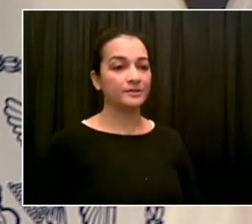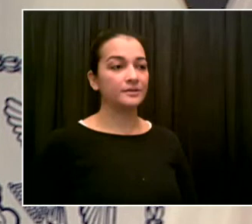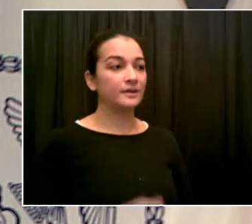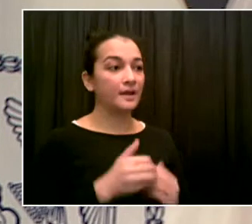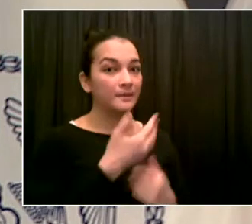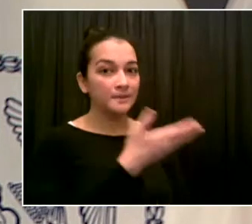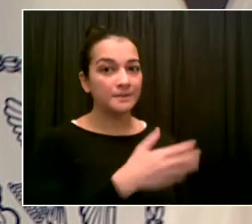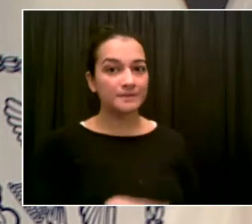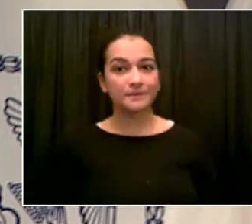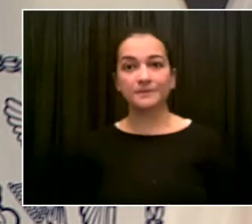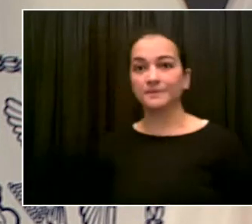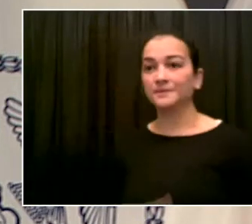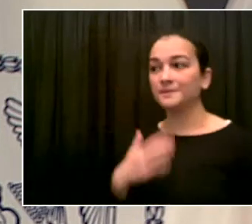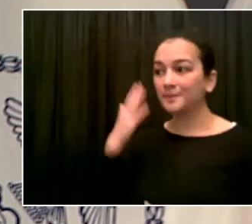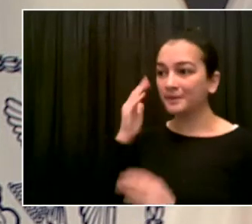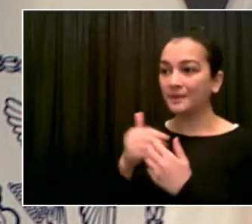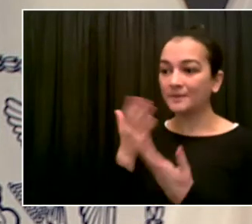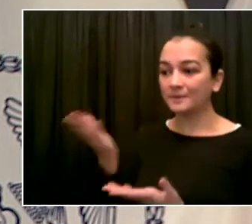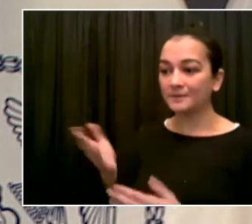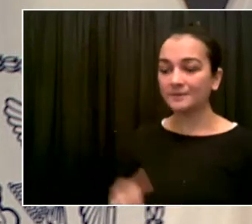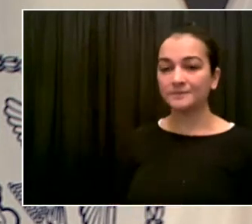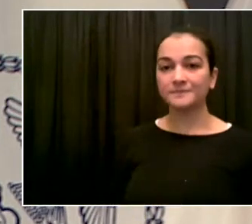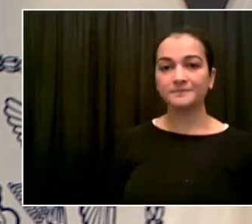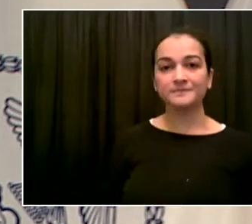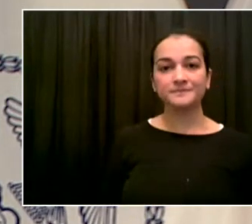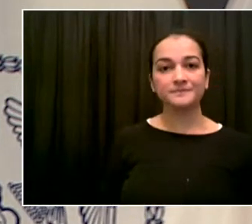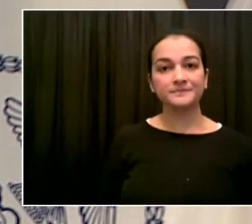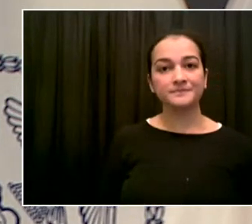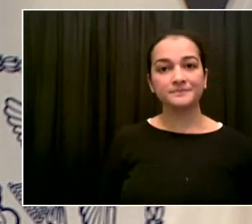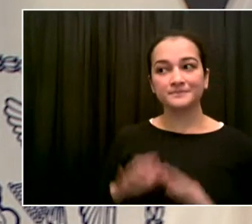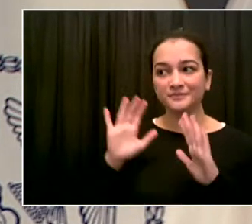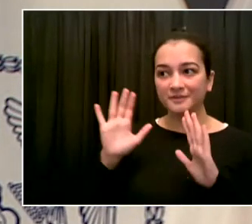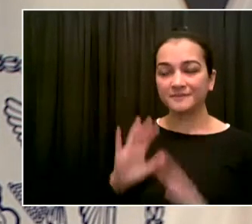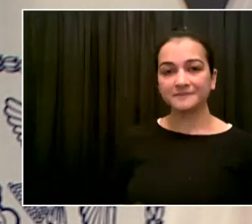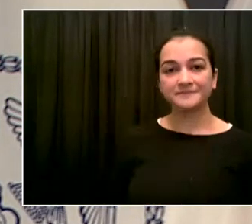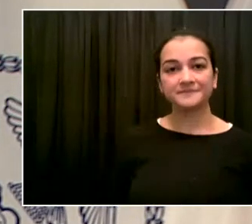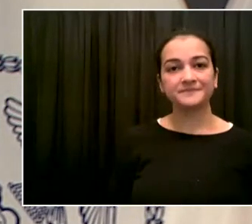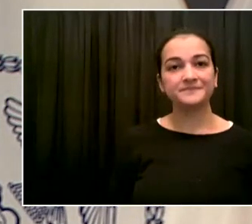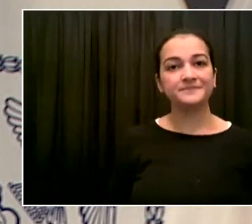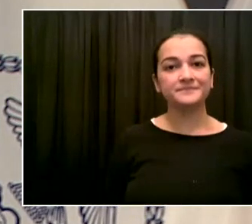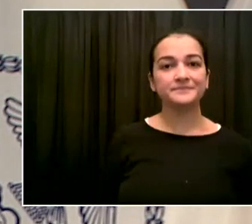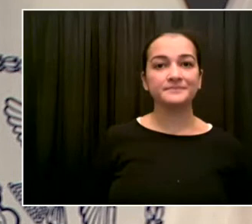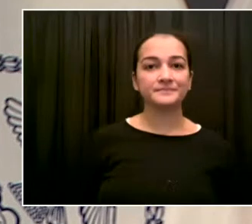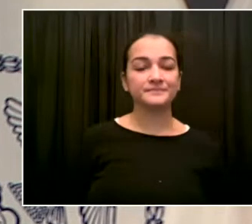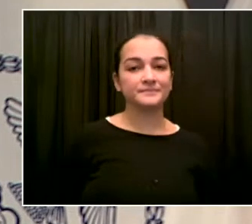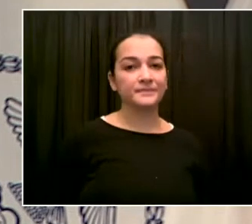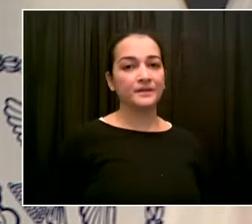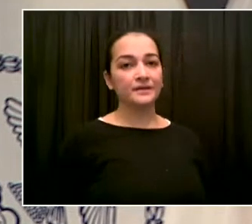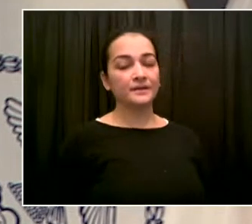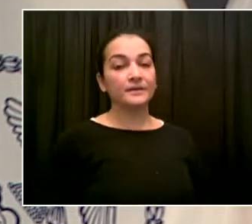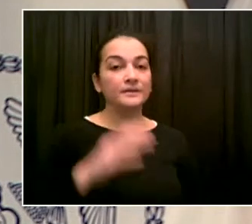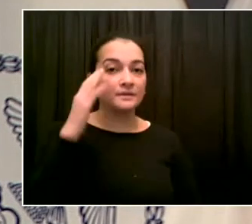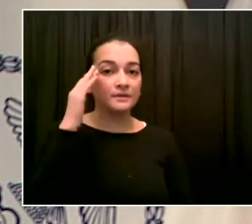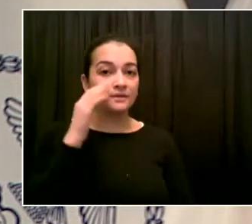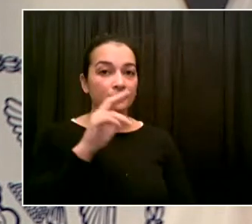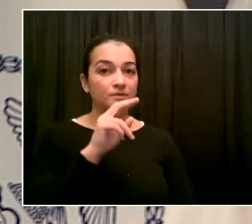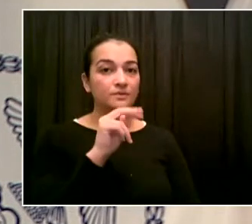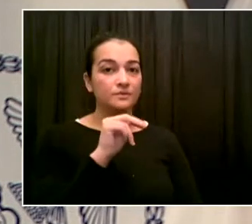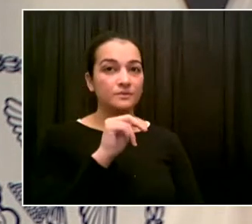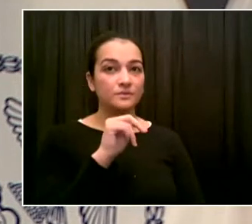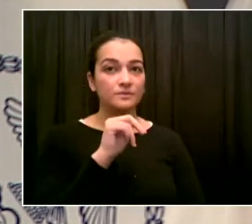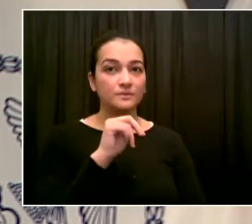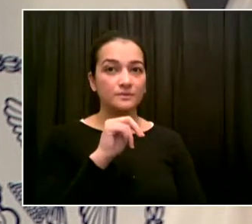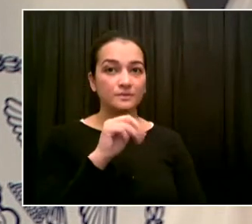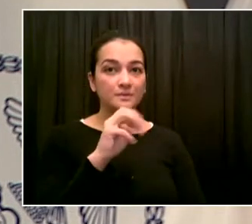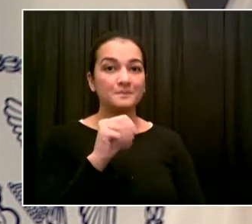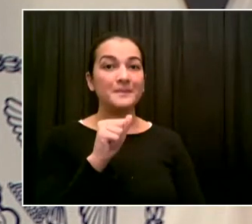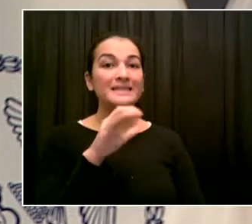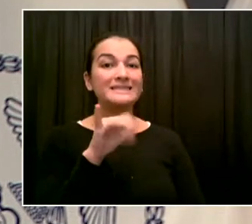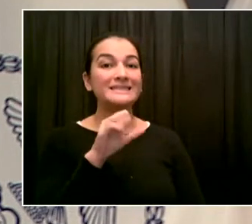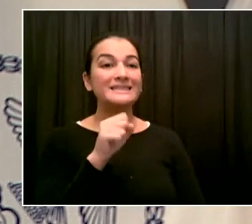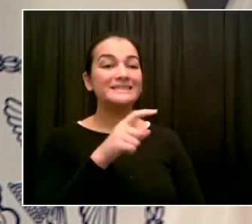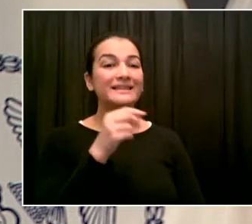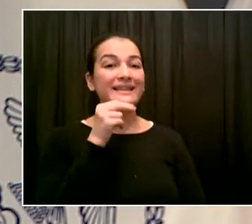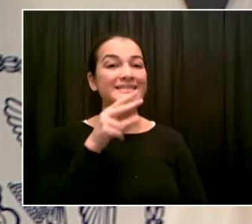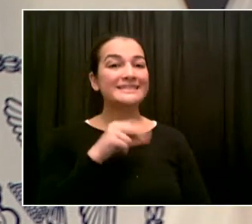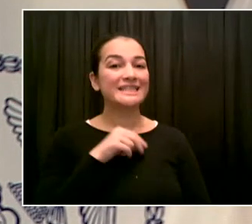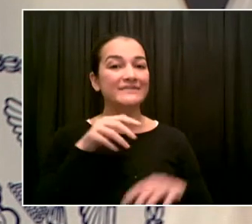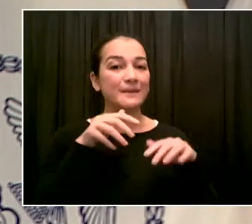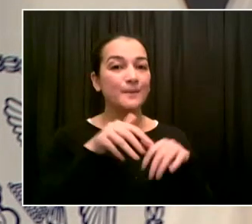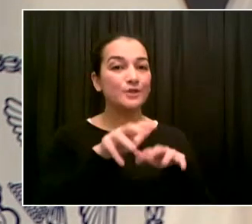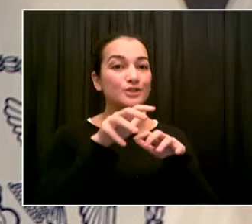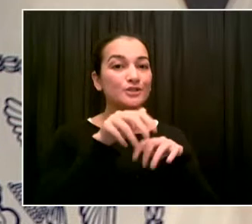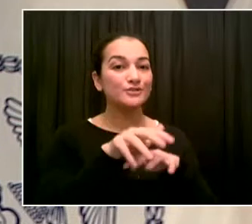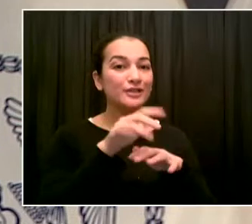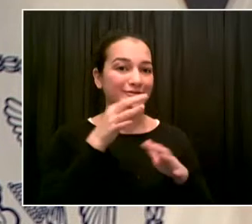IN MOURNING,